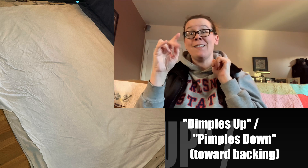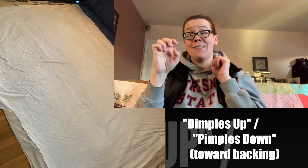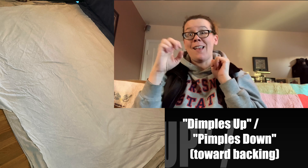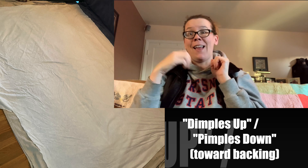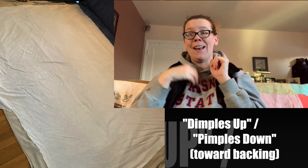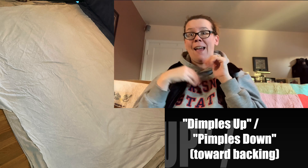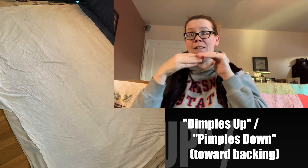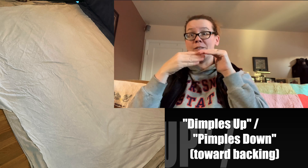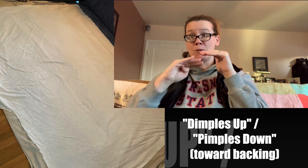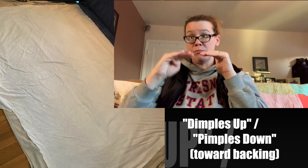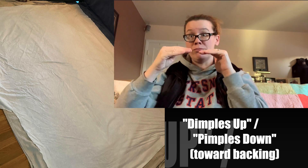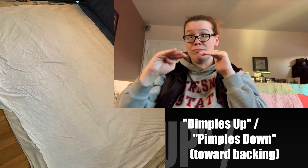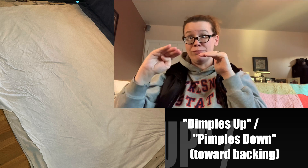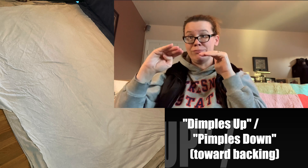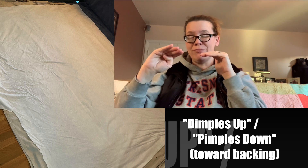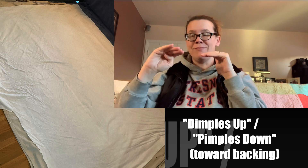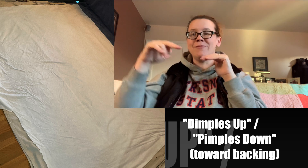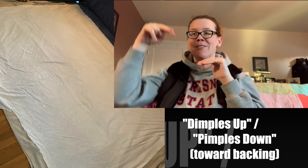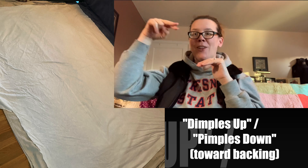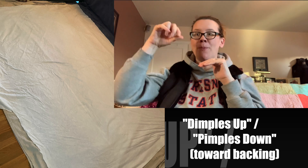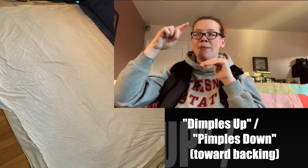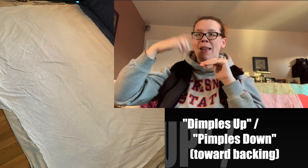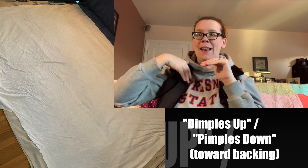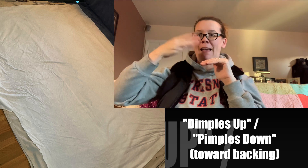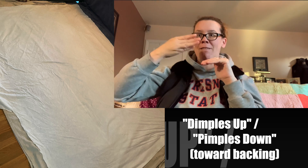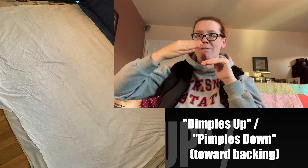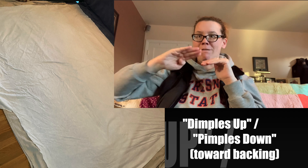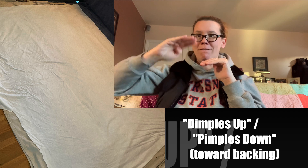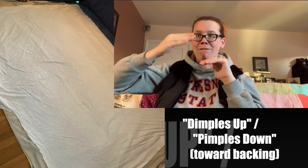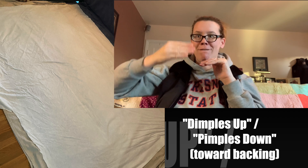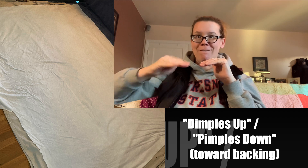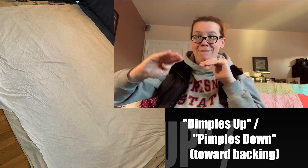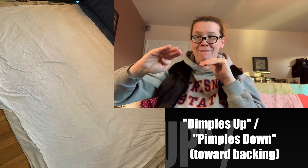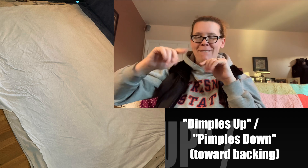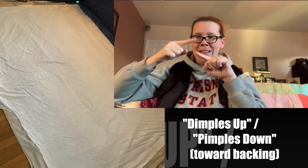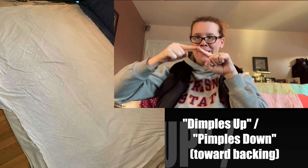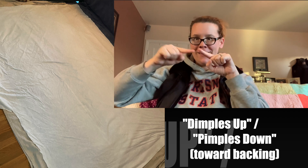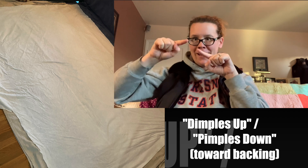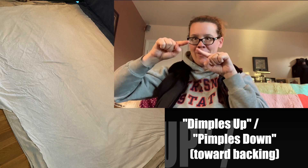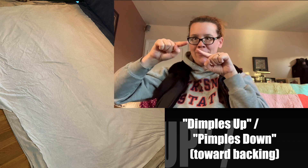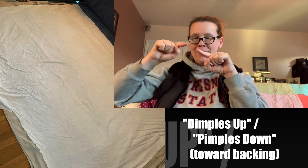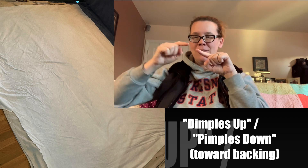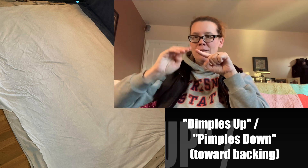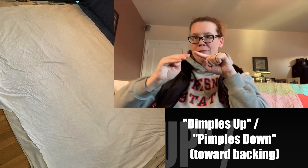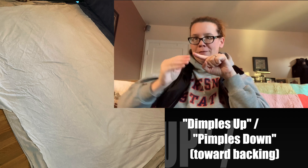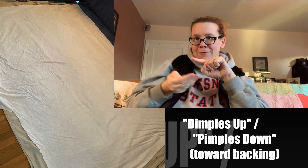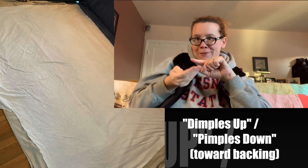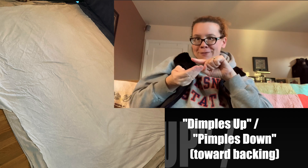"pimples" on one side. These little dips, um, and I always remember - pimples I associate that with